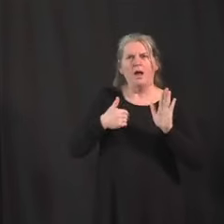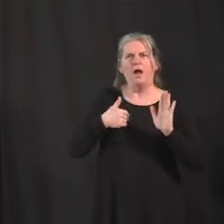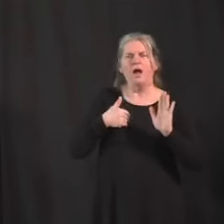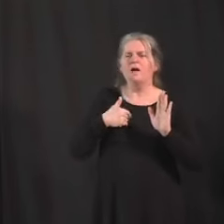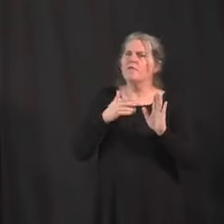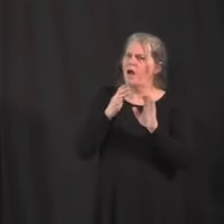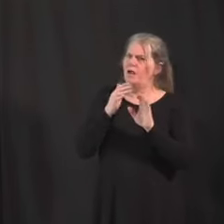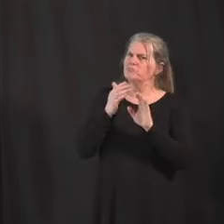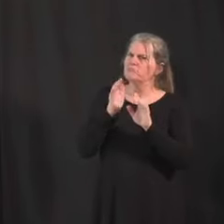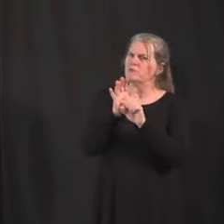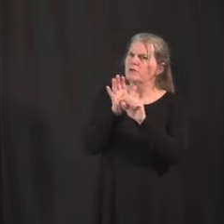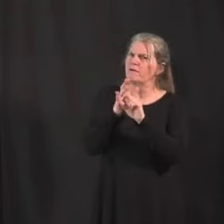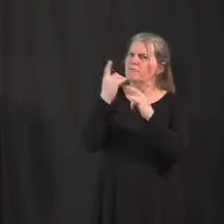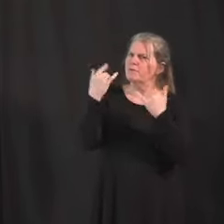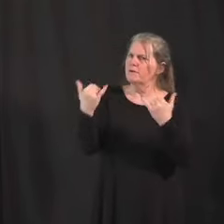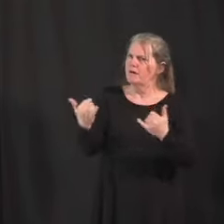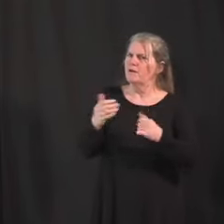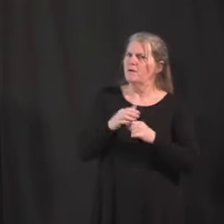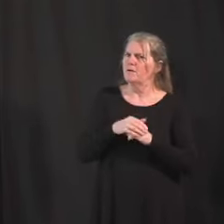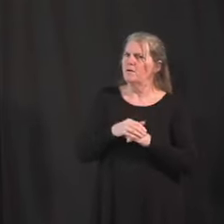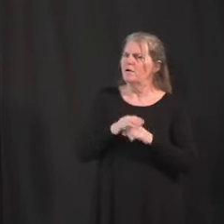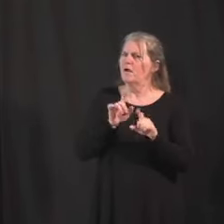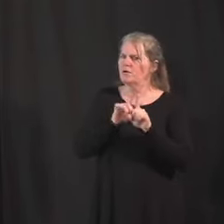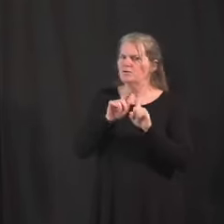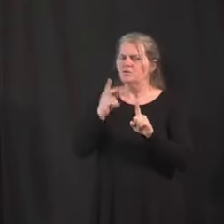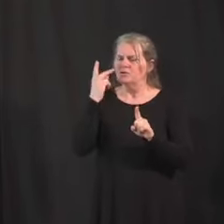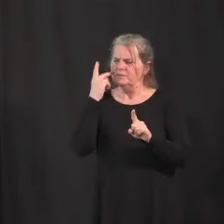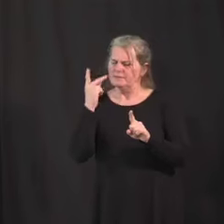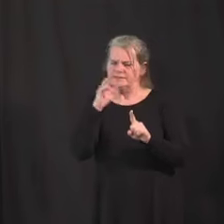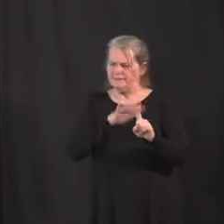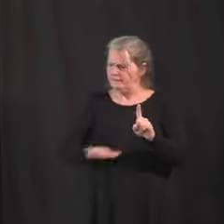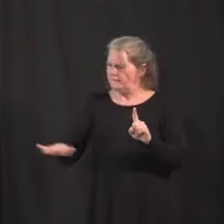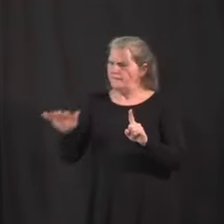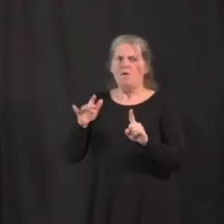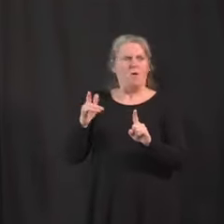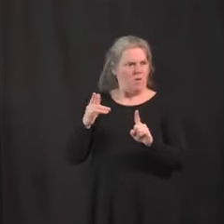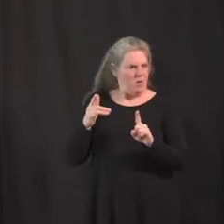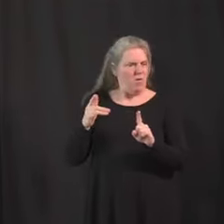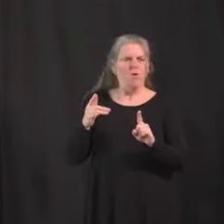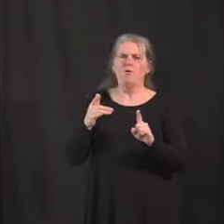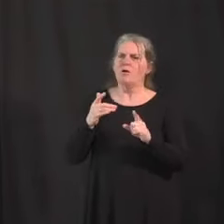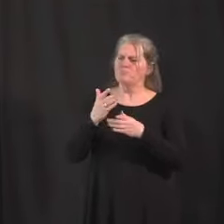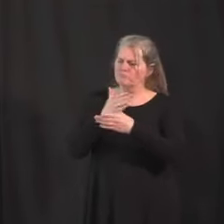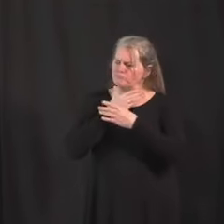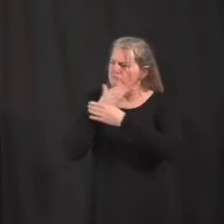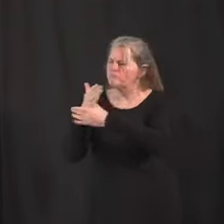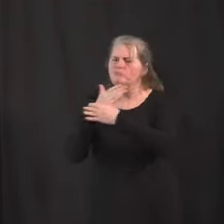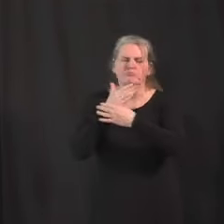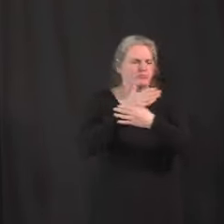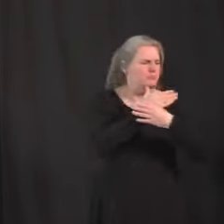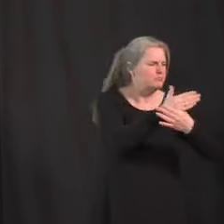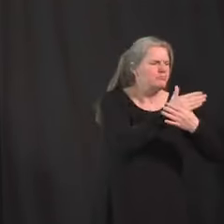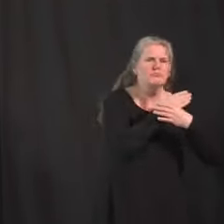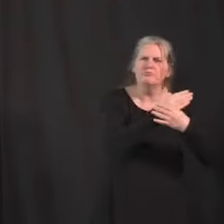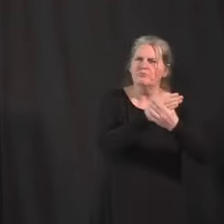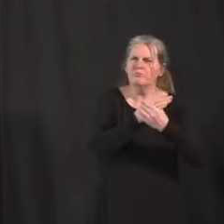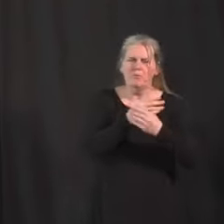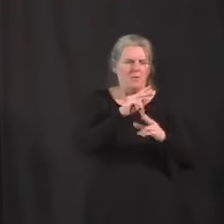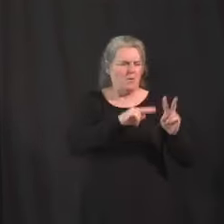COORDINATION THAT WE'RE SEEING RIGHT NOW AMONGST JURISDICTIONS ALSO GAVE EVERYBODY A REALLY GOOD SENSE THAT WE DON'T NEED A